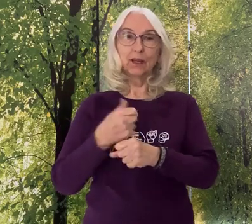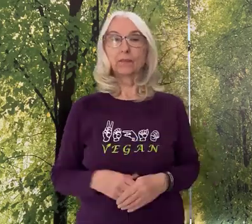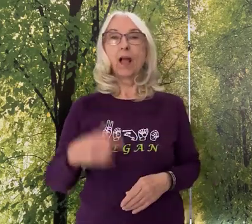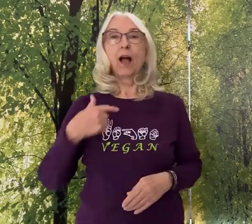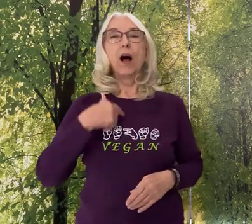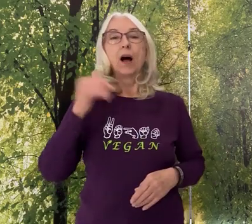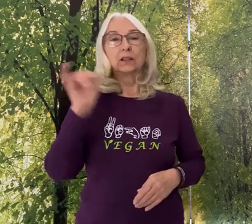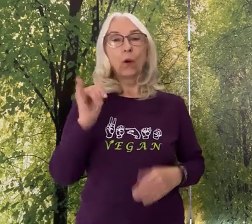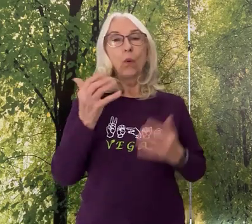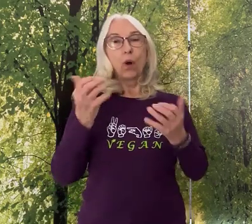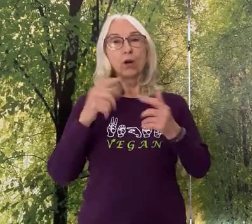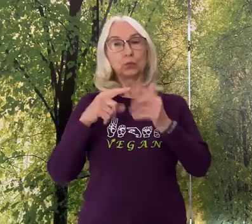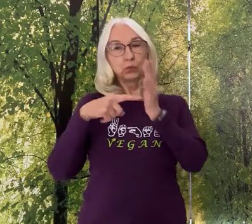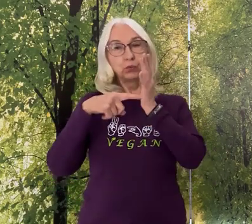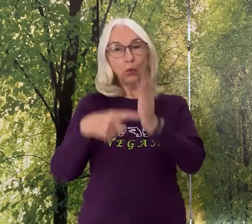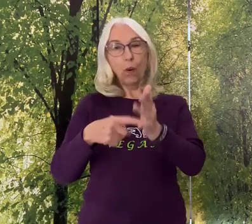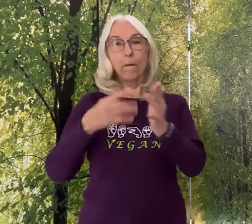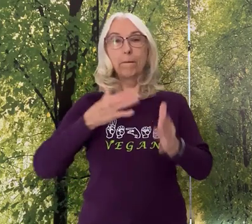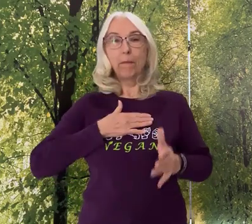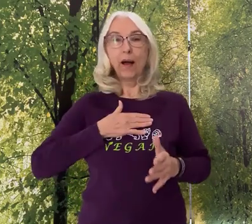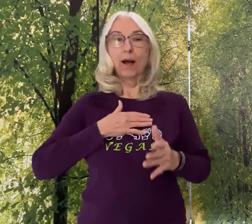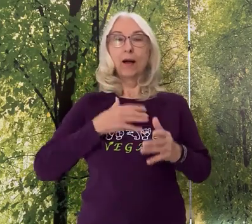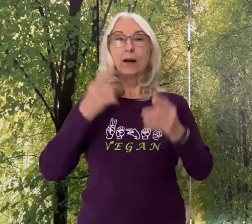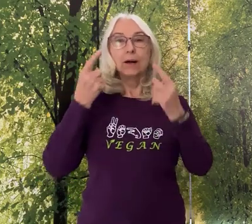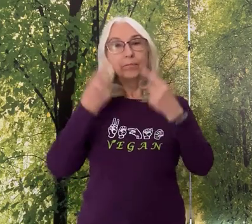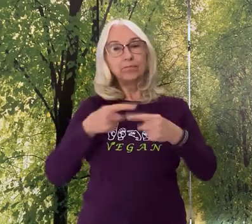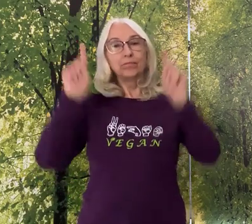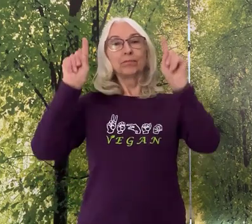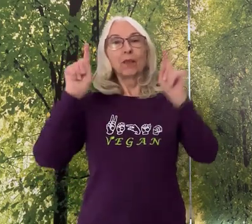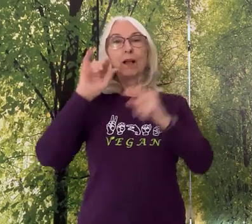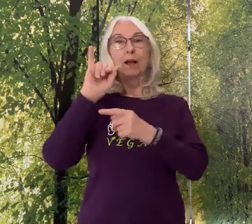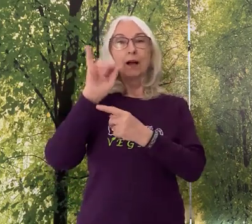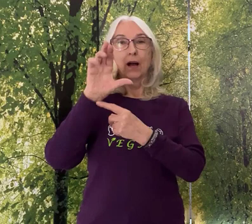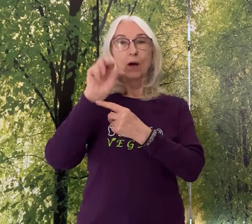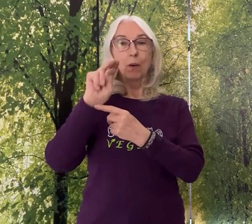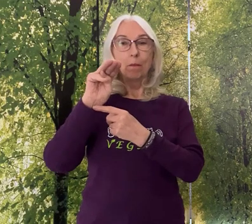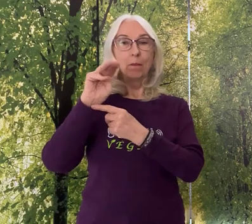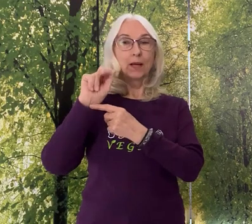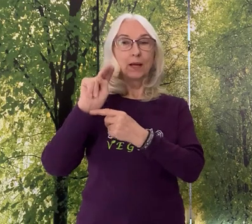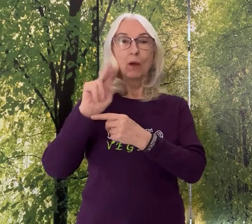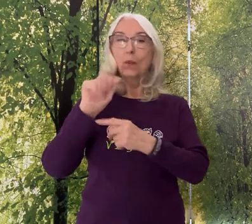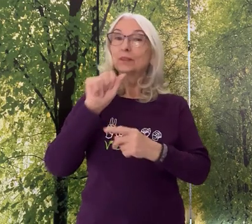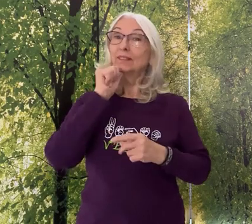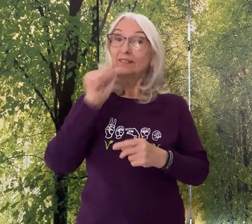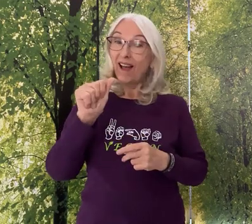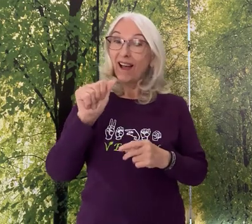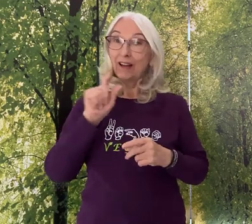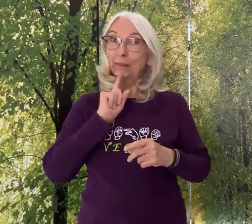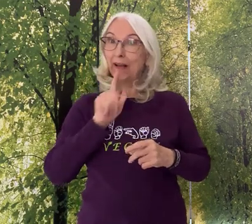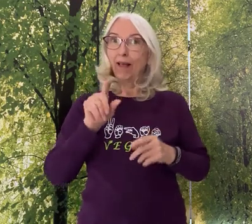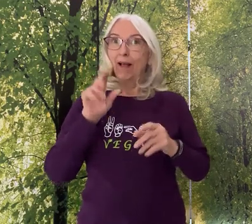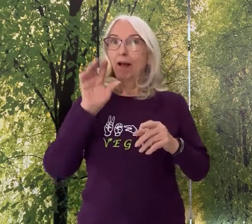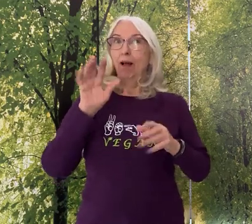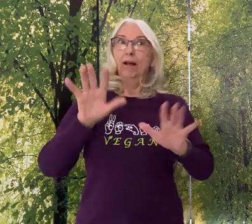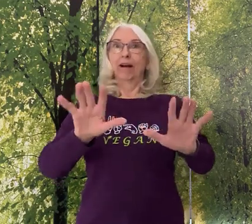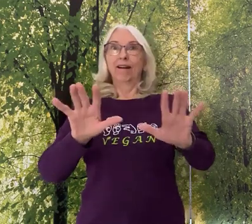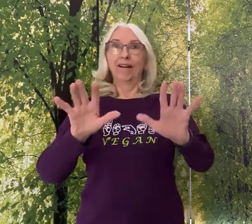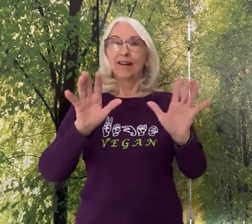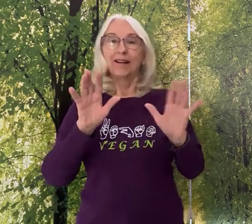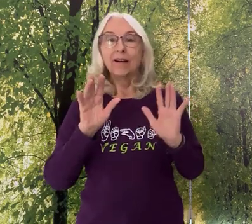I also wanted to show that my completing the Ironman wasn’t a fluke.